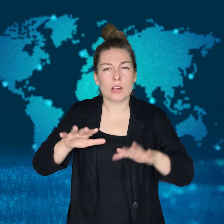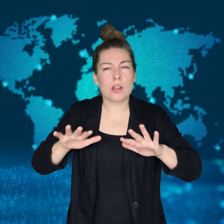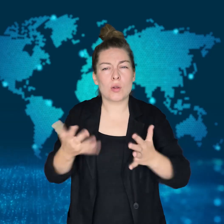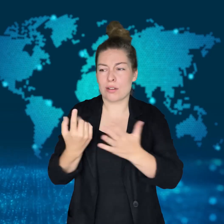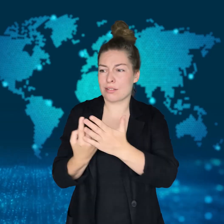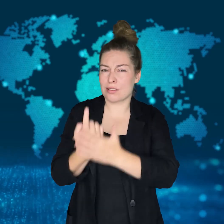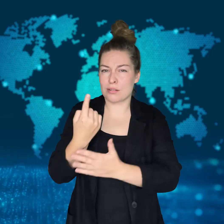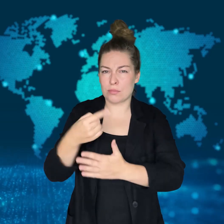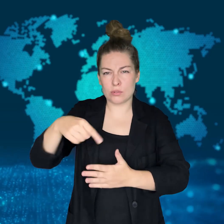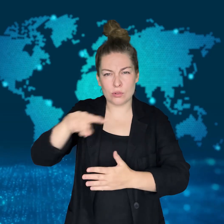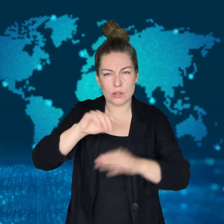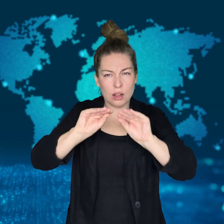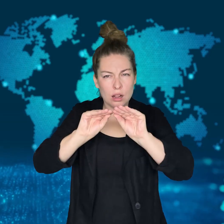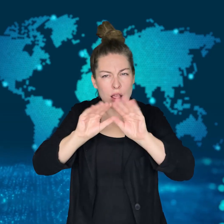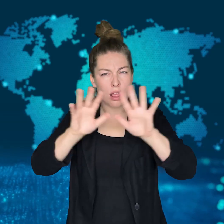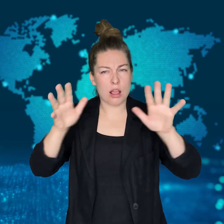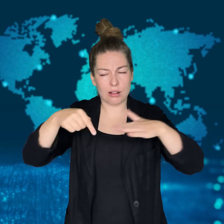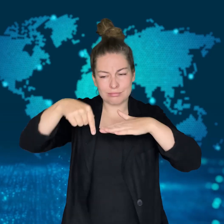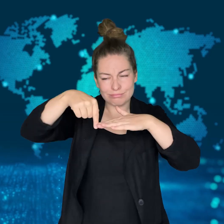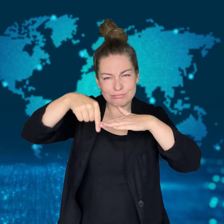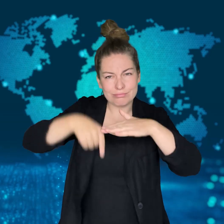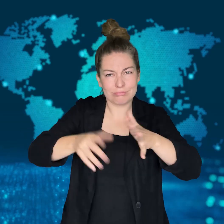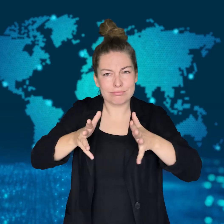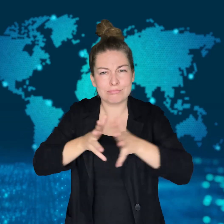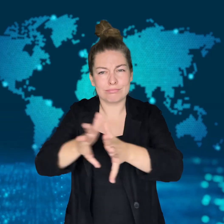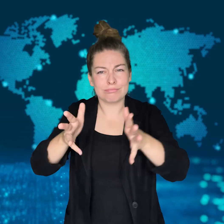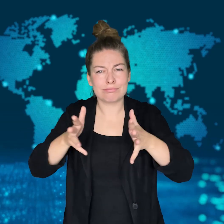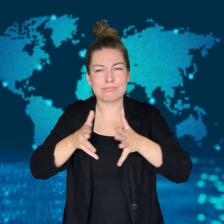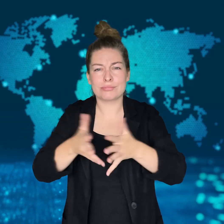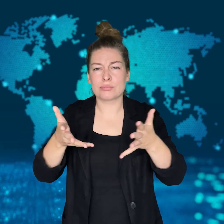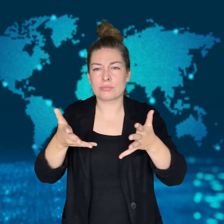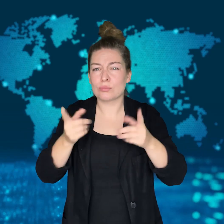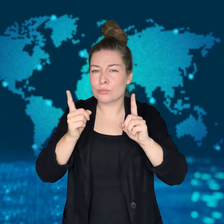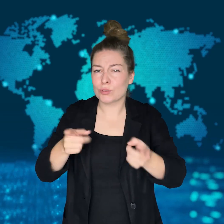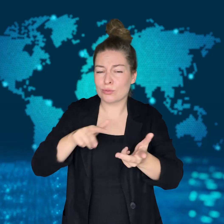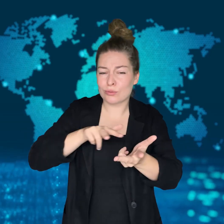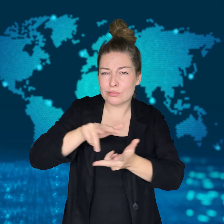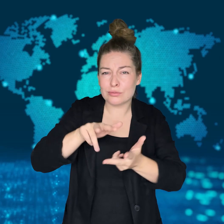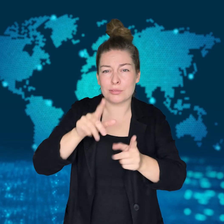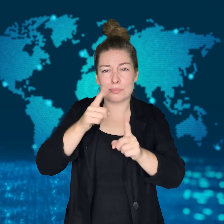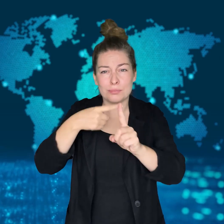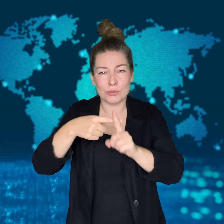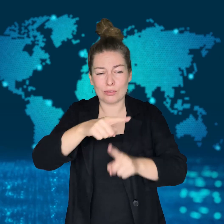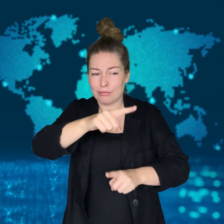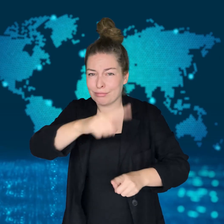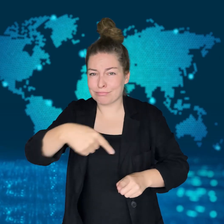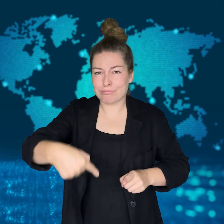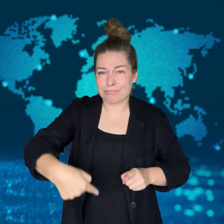saying they had to perform oral sex and other acts in exchange for